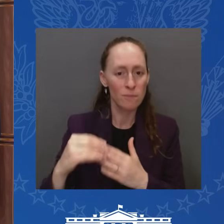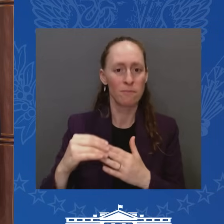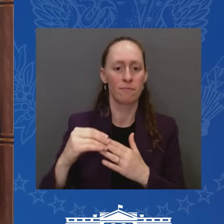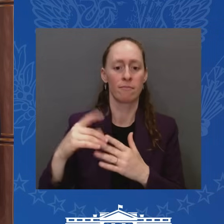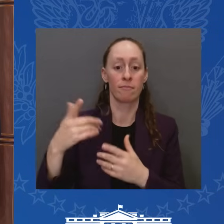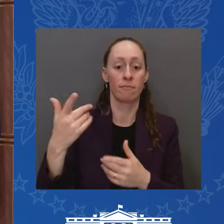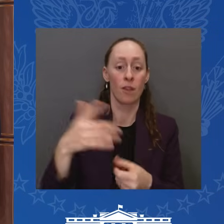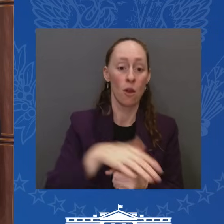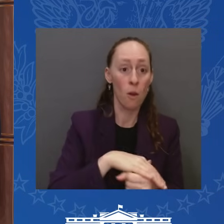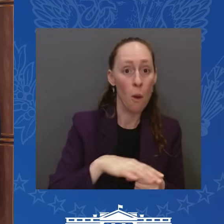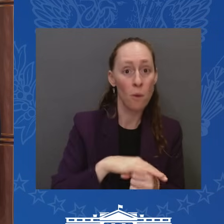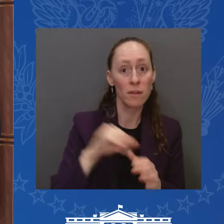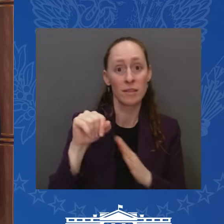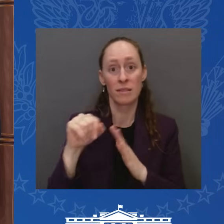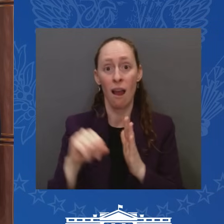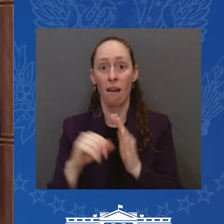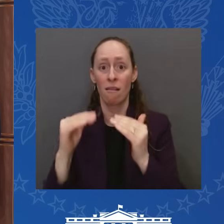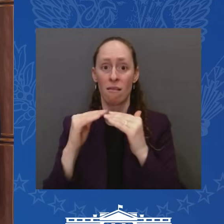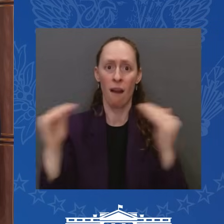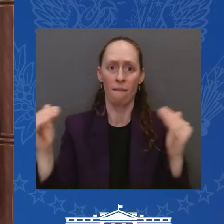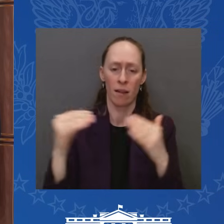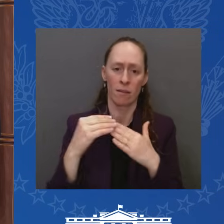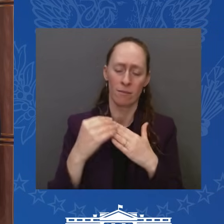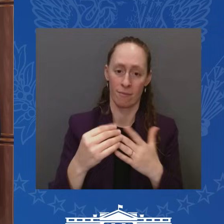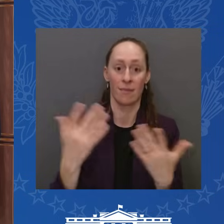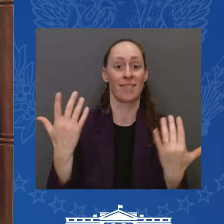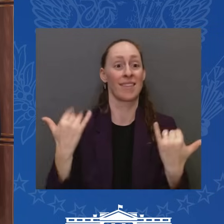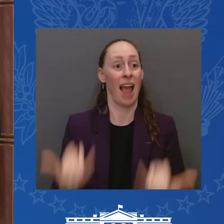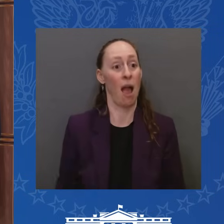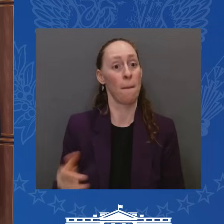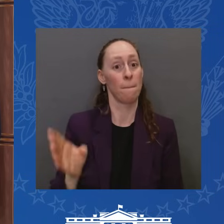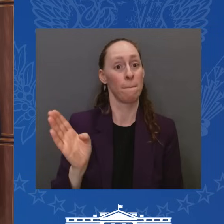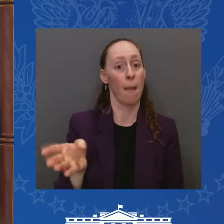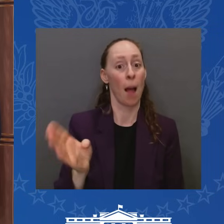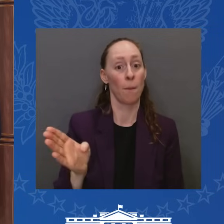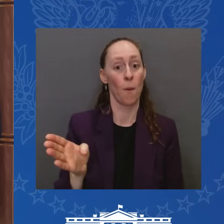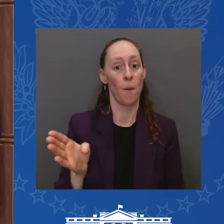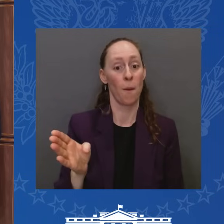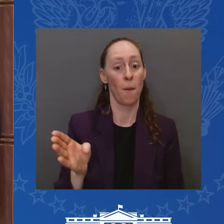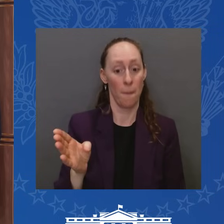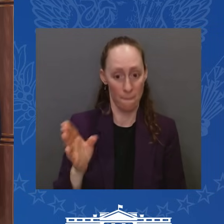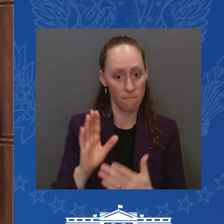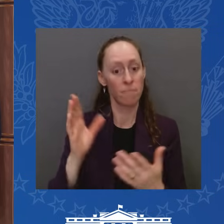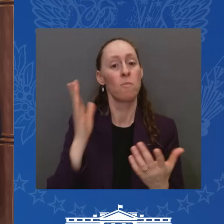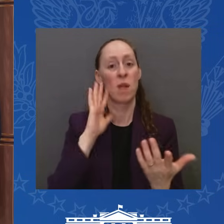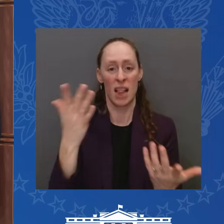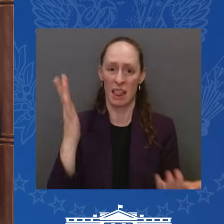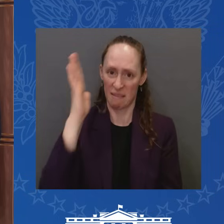top biotech and artificial intelligence hubs, and so many communities just like ours